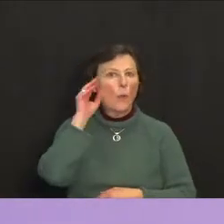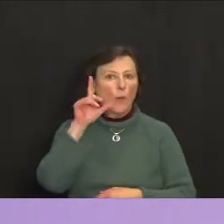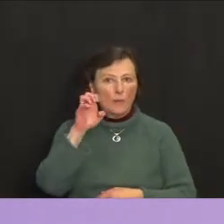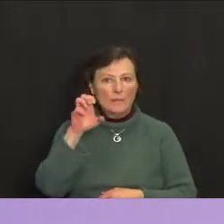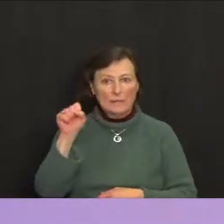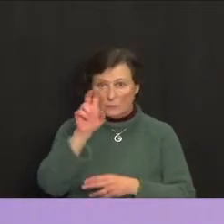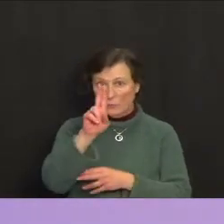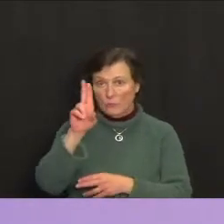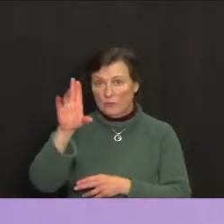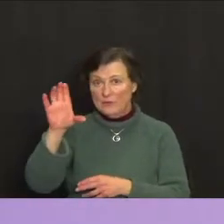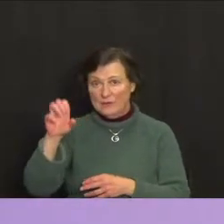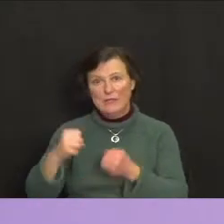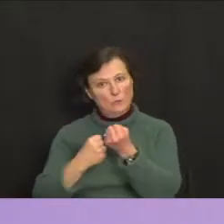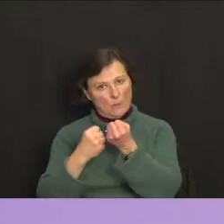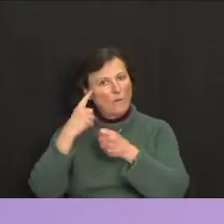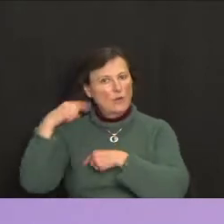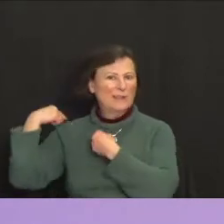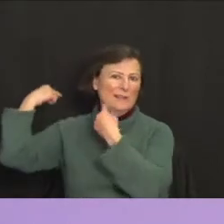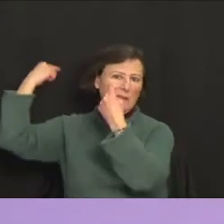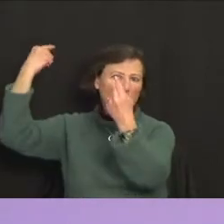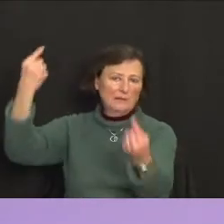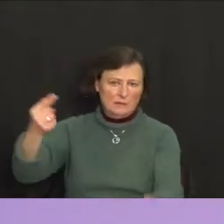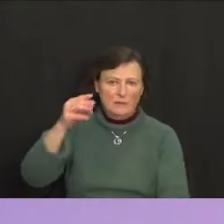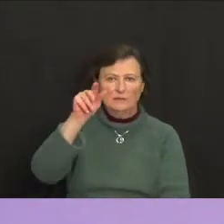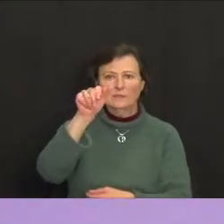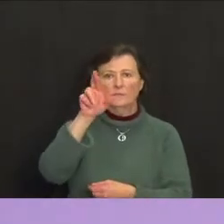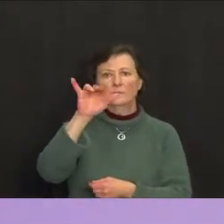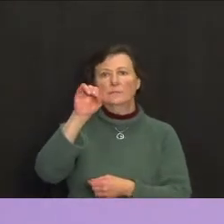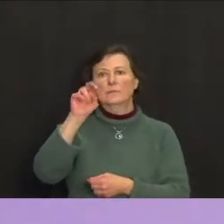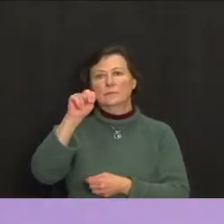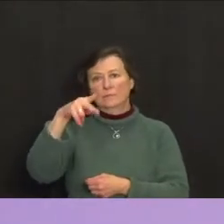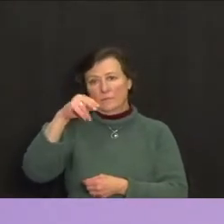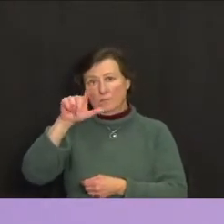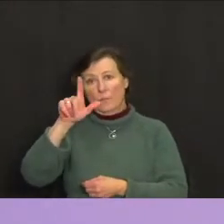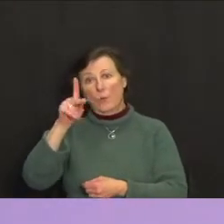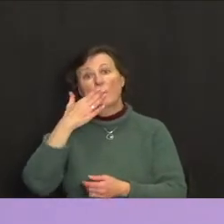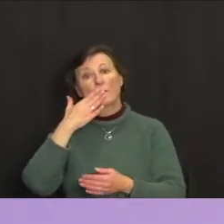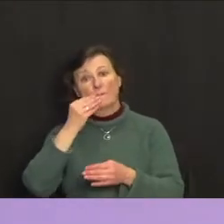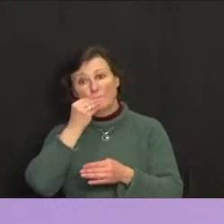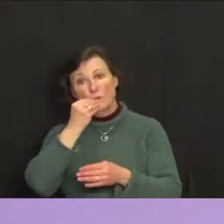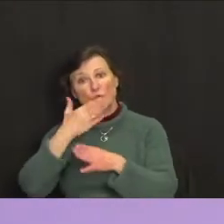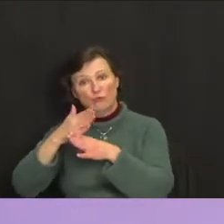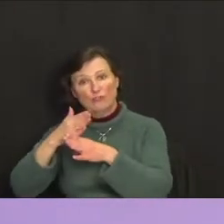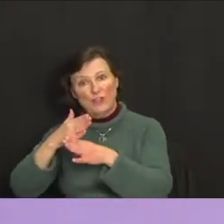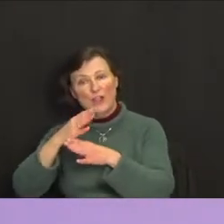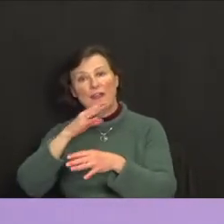been supporting for years is the Marion-Polk Food Share and for the month of January, Family Promise.